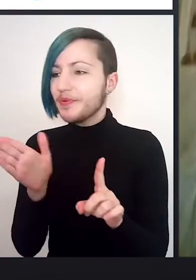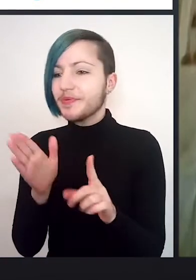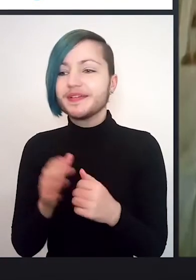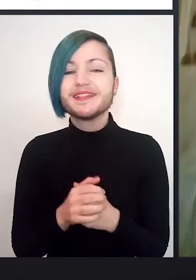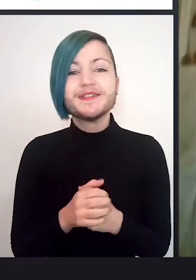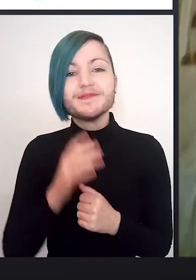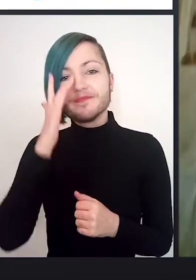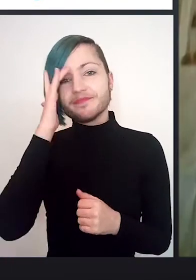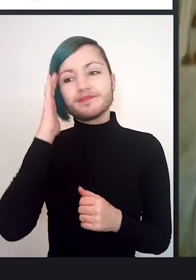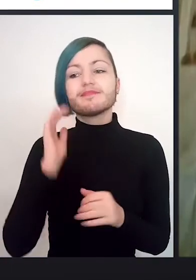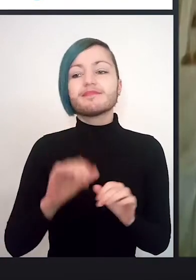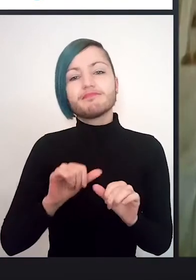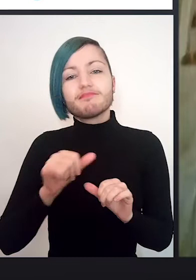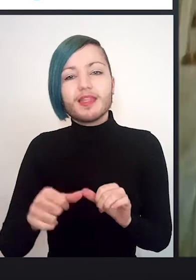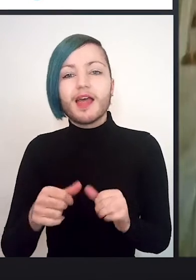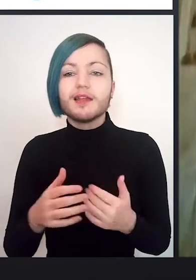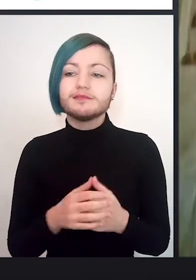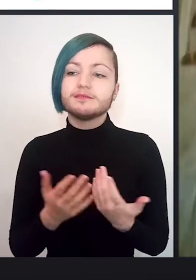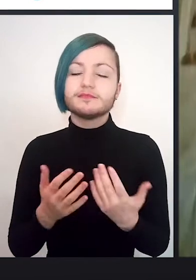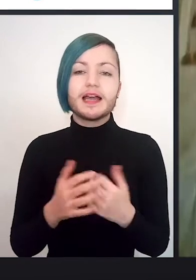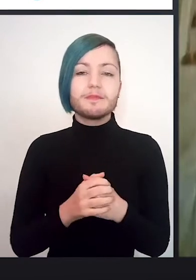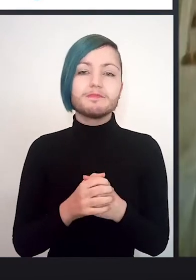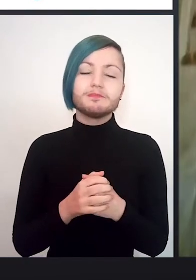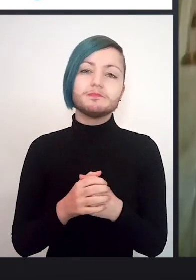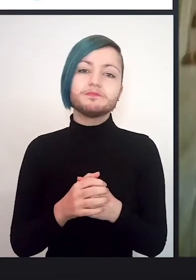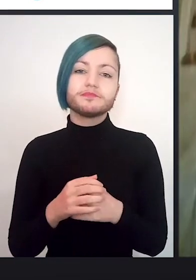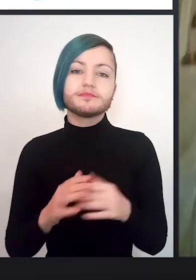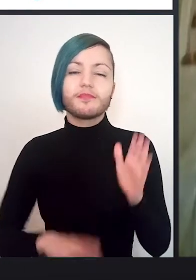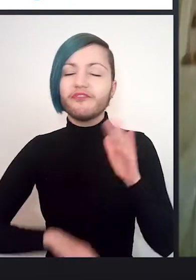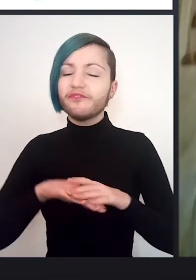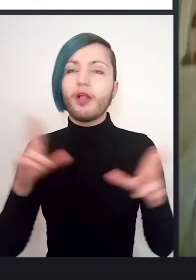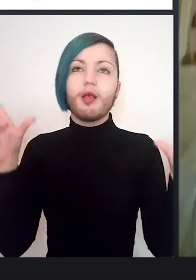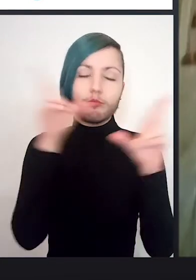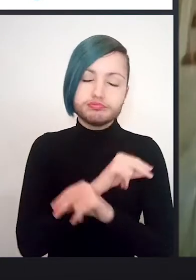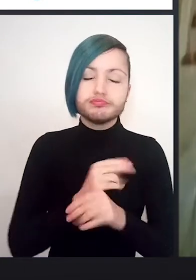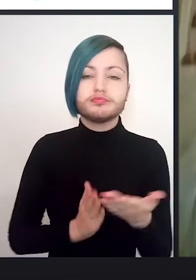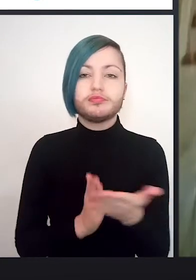And then obviously completely asleep during the operation itself.